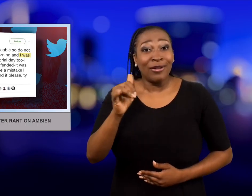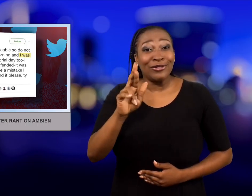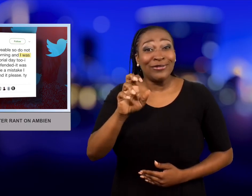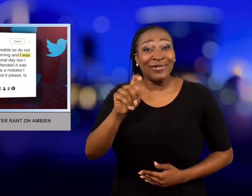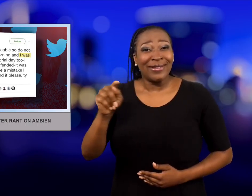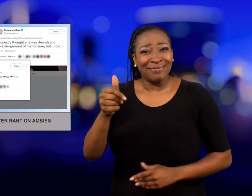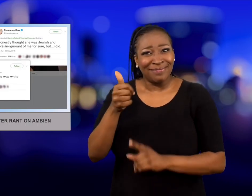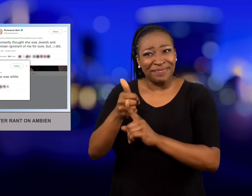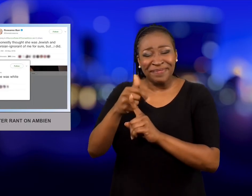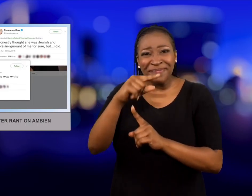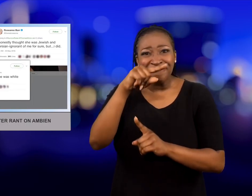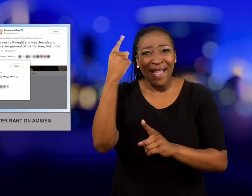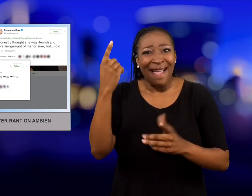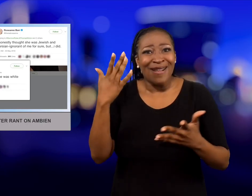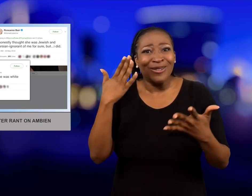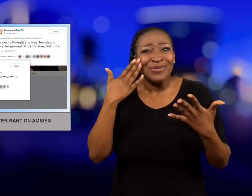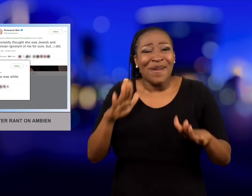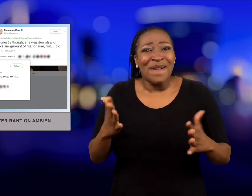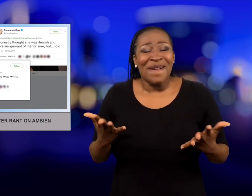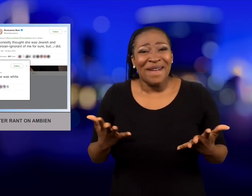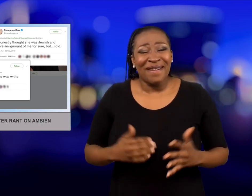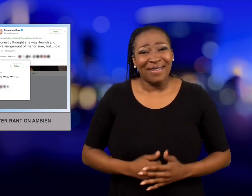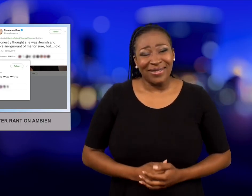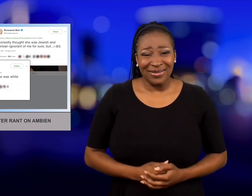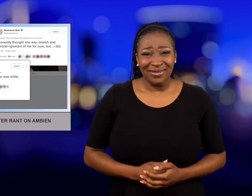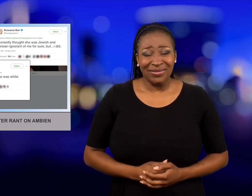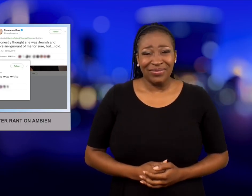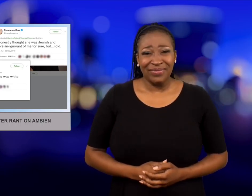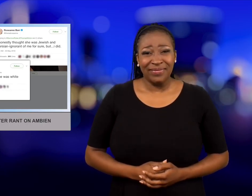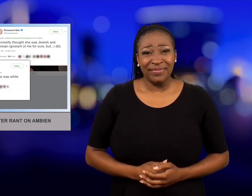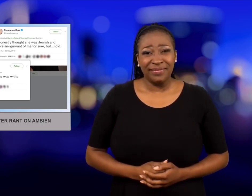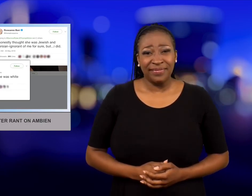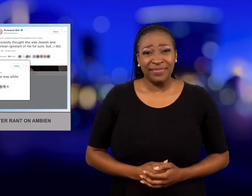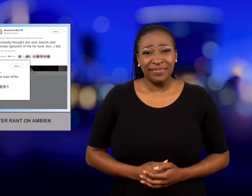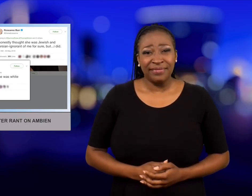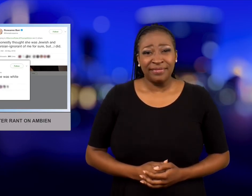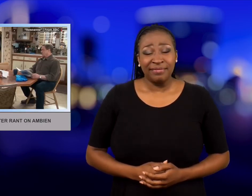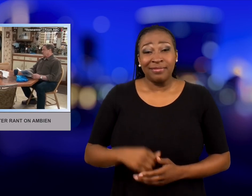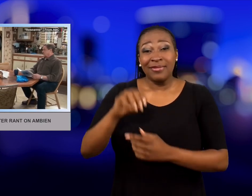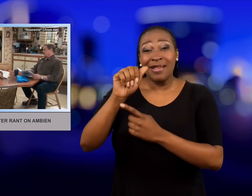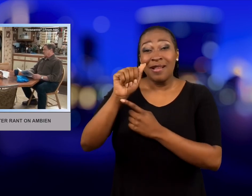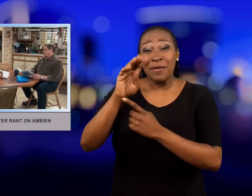she did know that Jarrett is black.